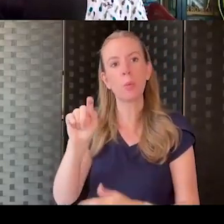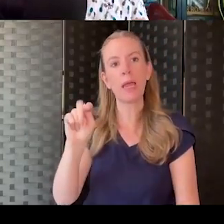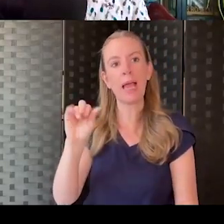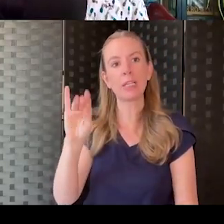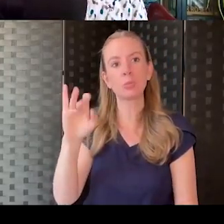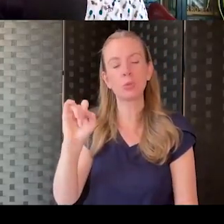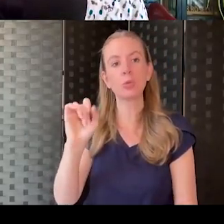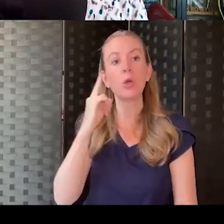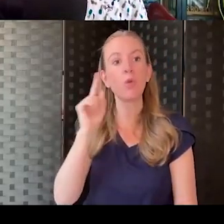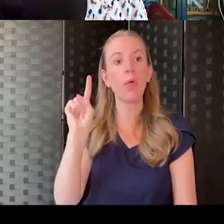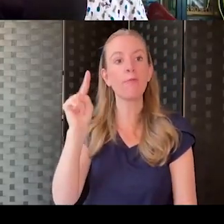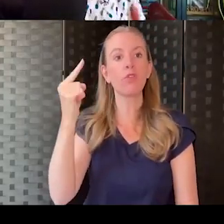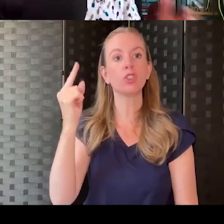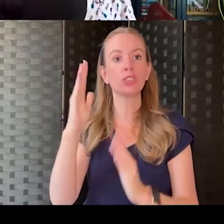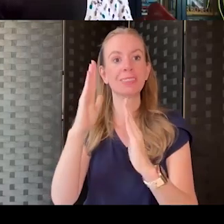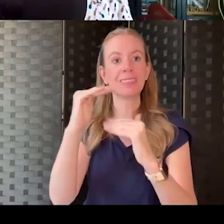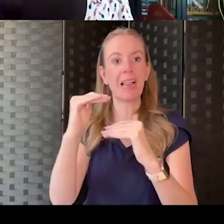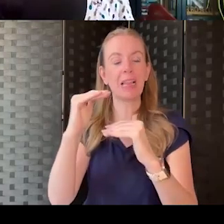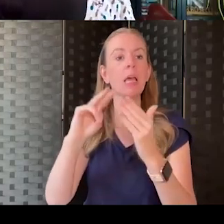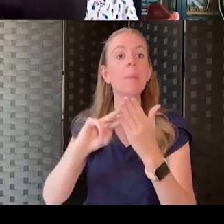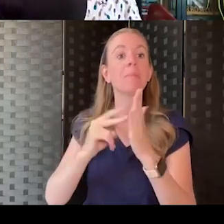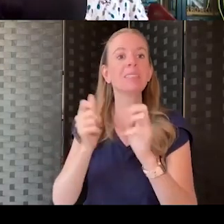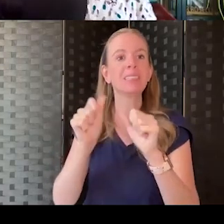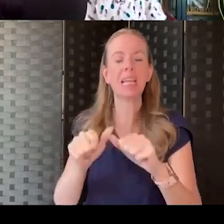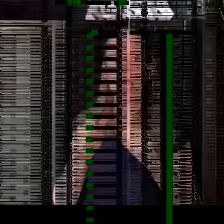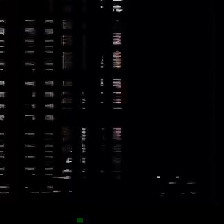it could either be the row header for all of the column headers or the column header for all the